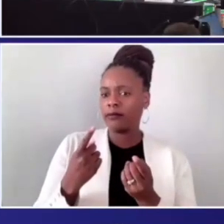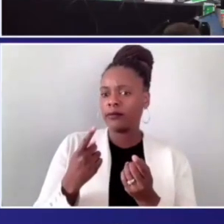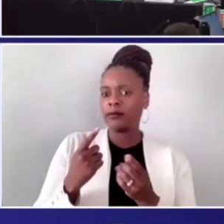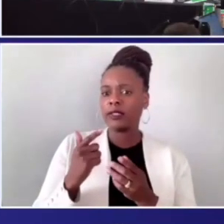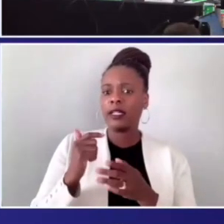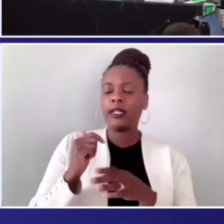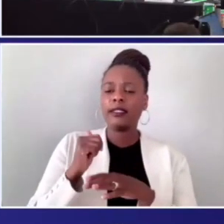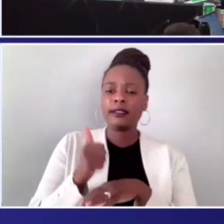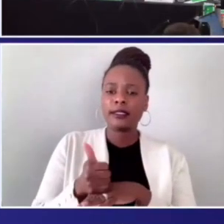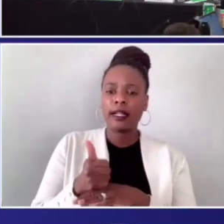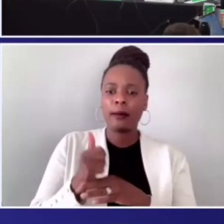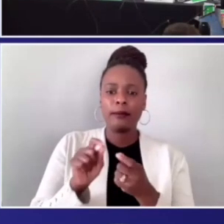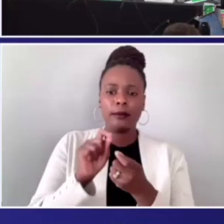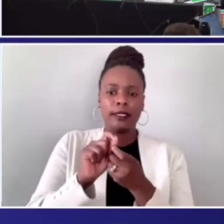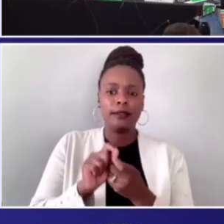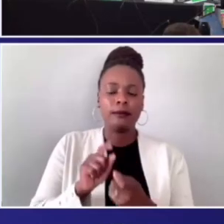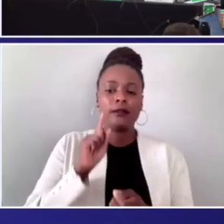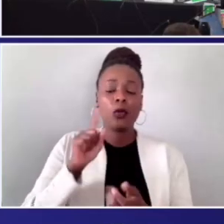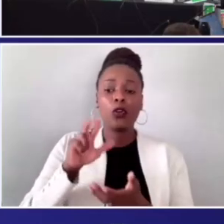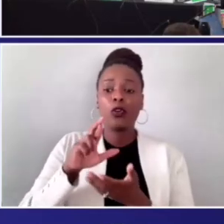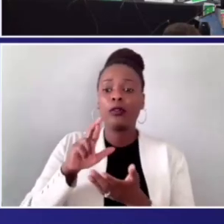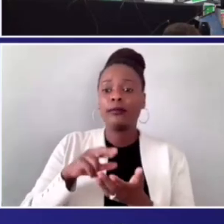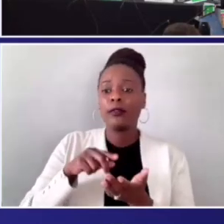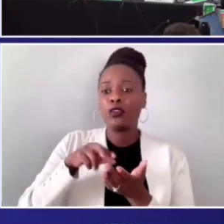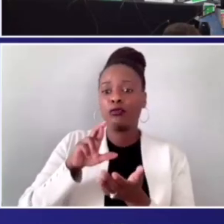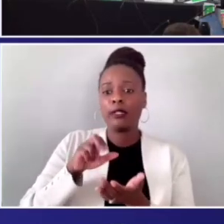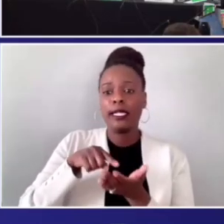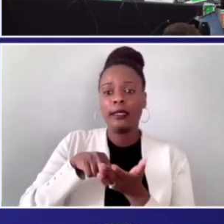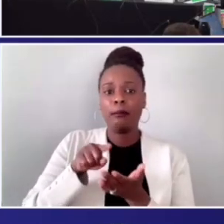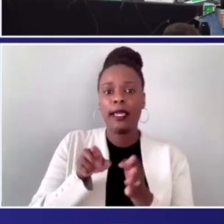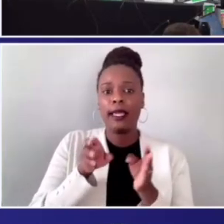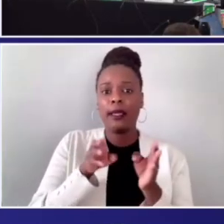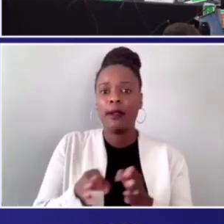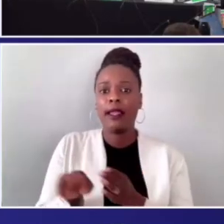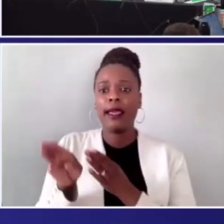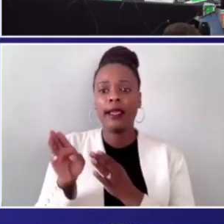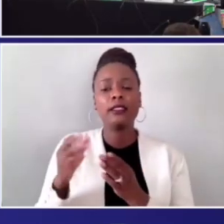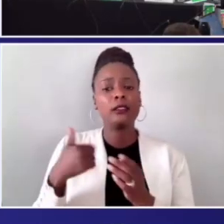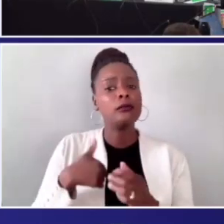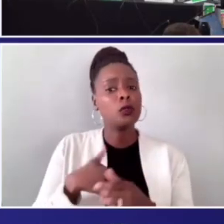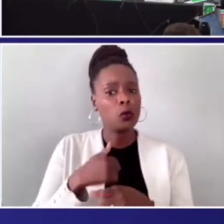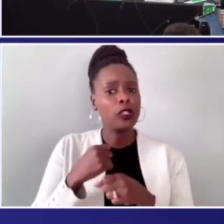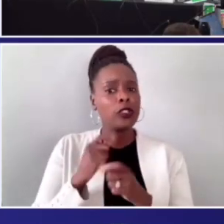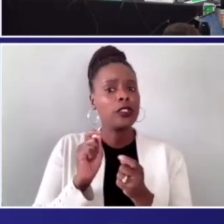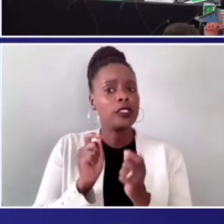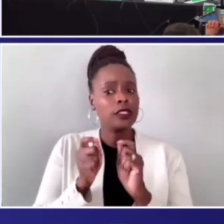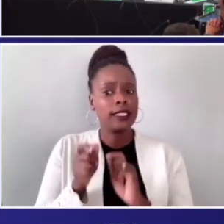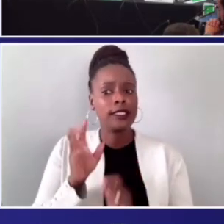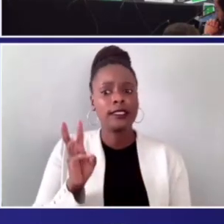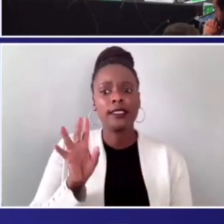Plan, it, it does -- we are making changes to 685.219 to say that the Repayment